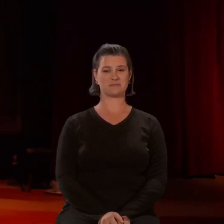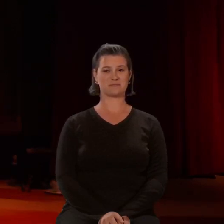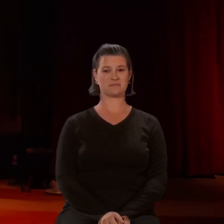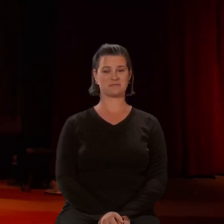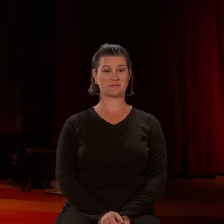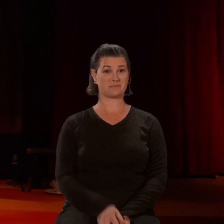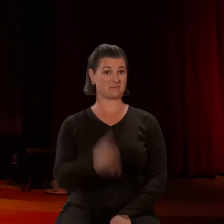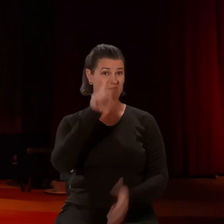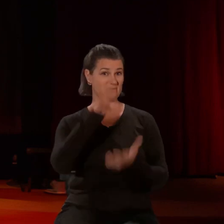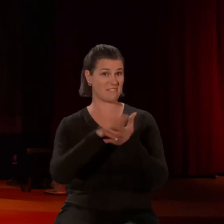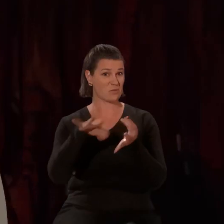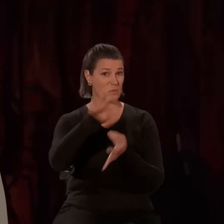Do you believe in ghosts?